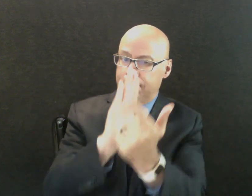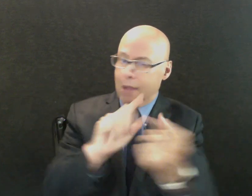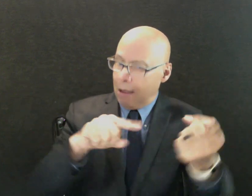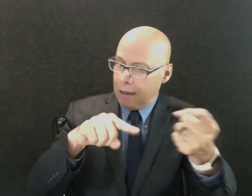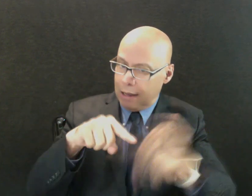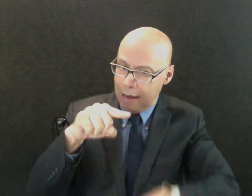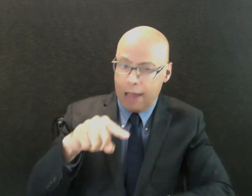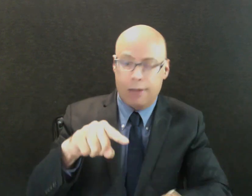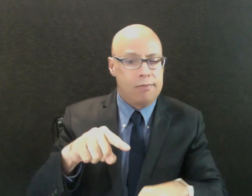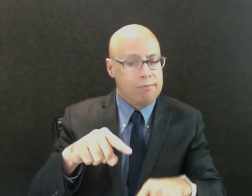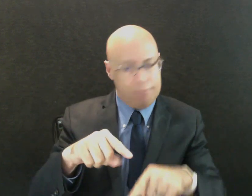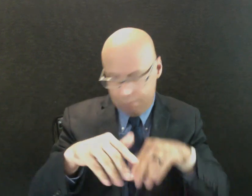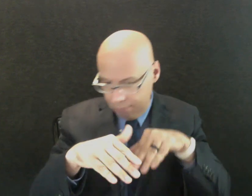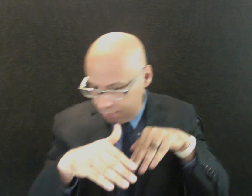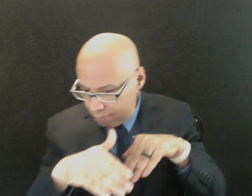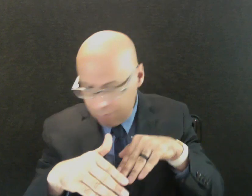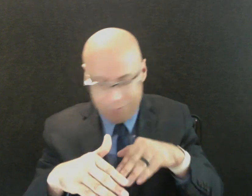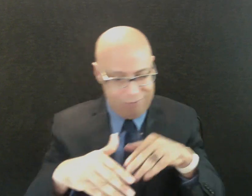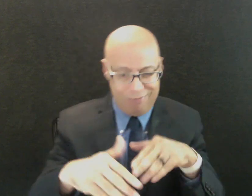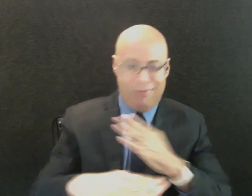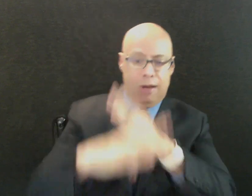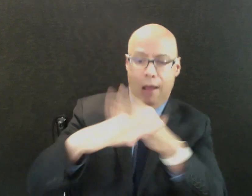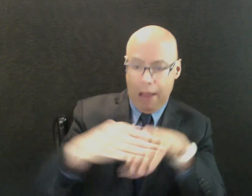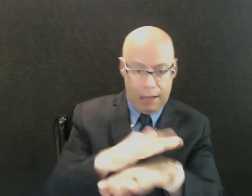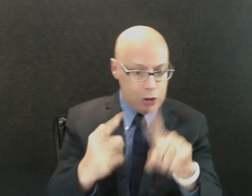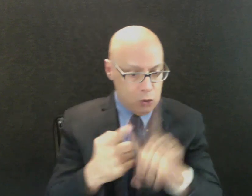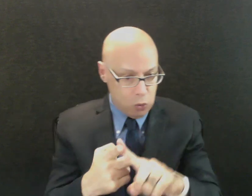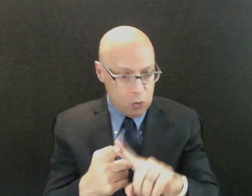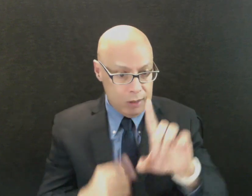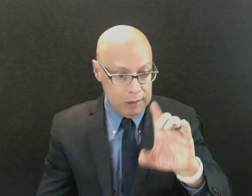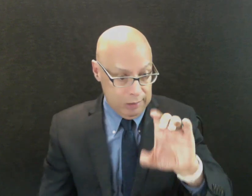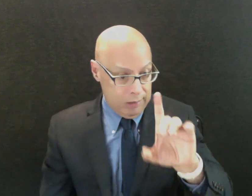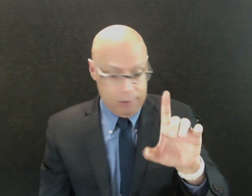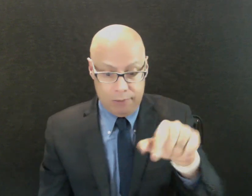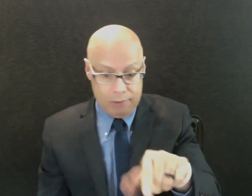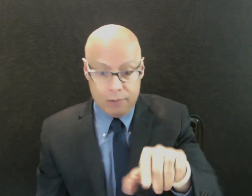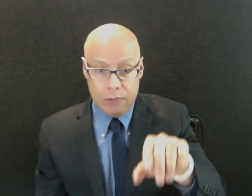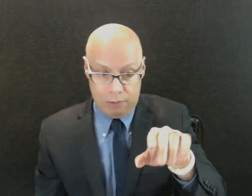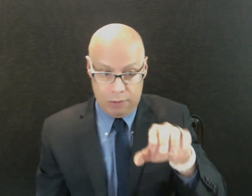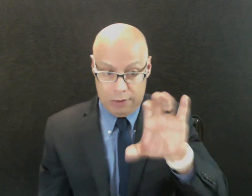access to CWS to individuals who are deaf or hard of hearing based on the